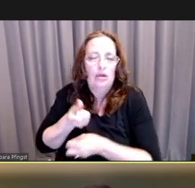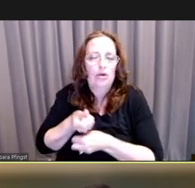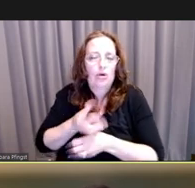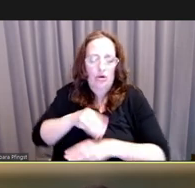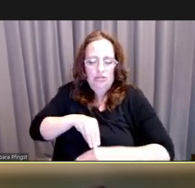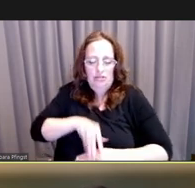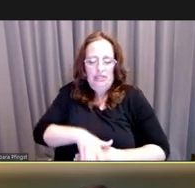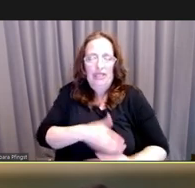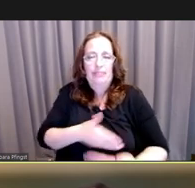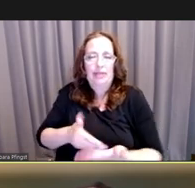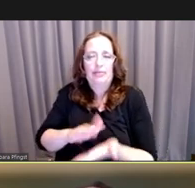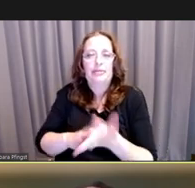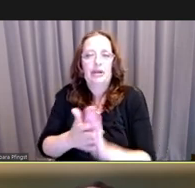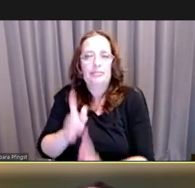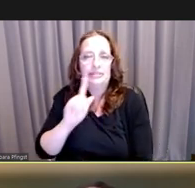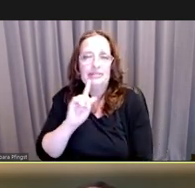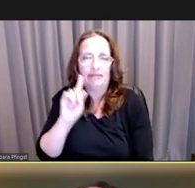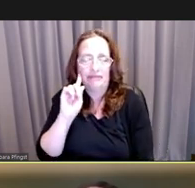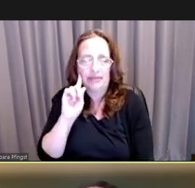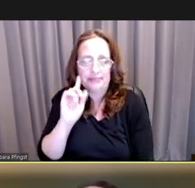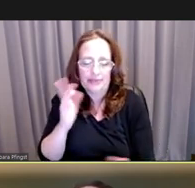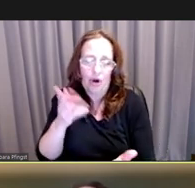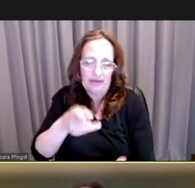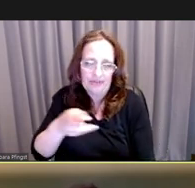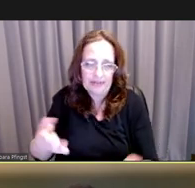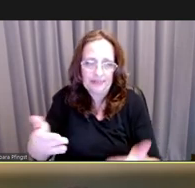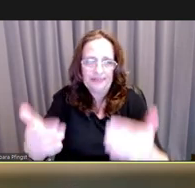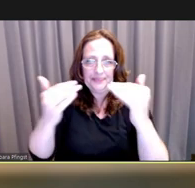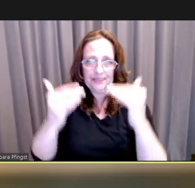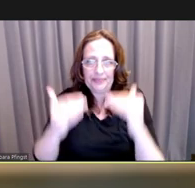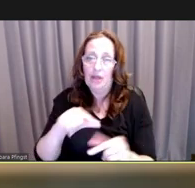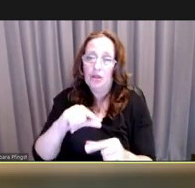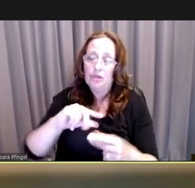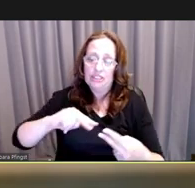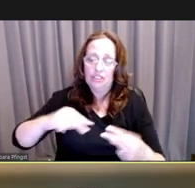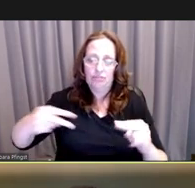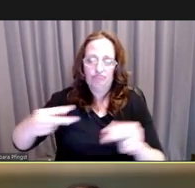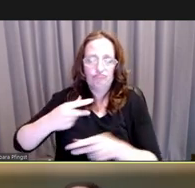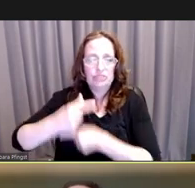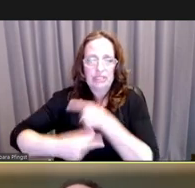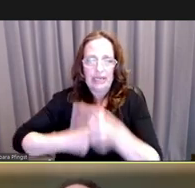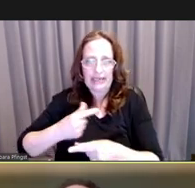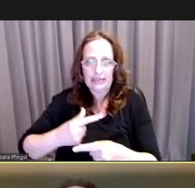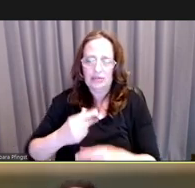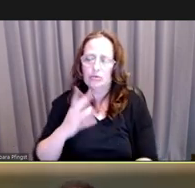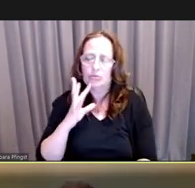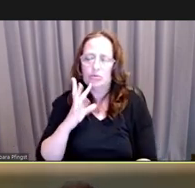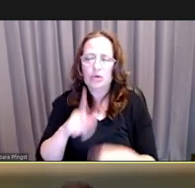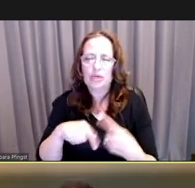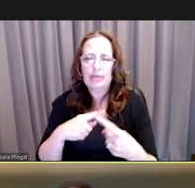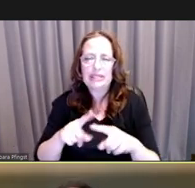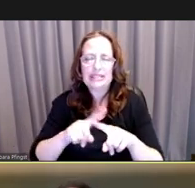And then the other group is generally thought of as genetic. And we'll talk about sort of the different types of genetic hearing loss. But it may be hereditary,